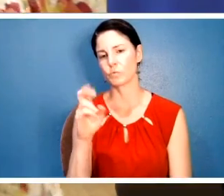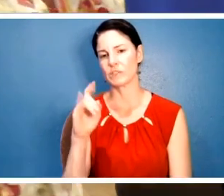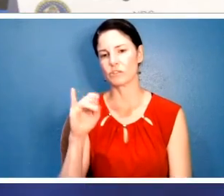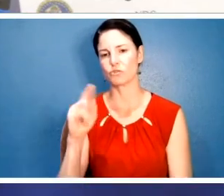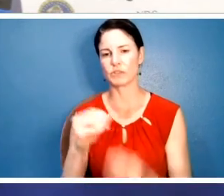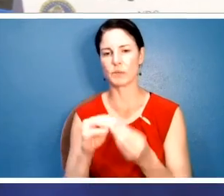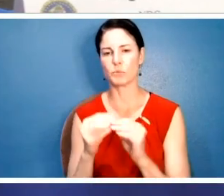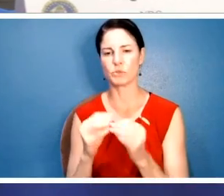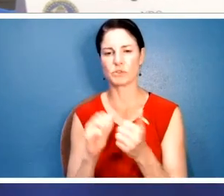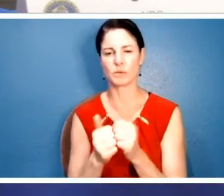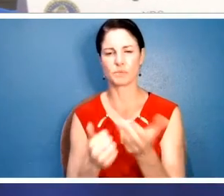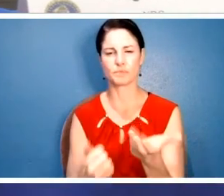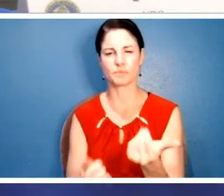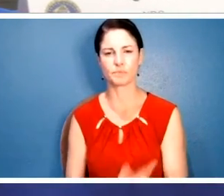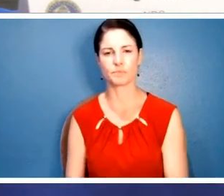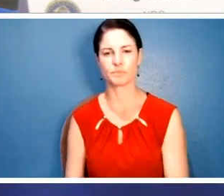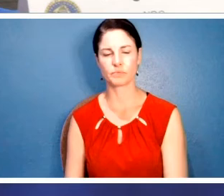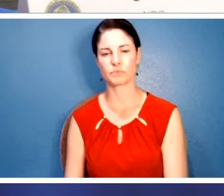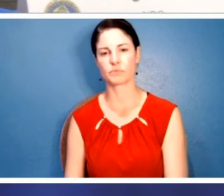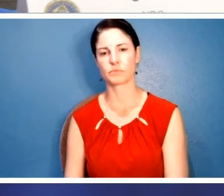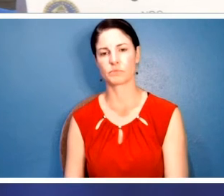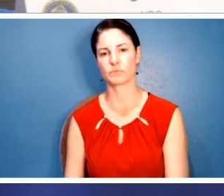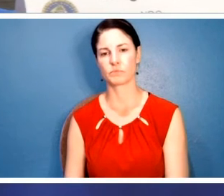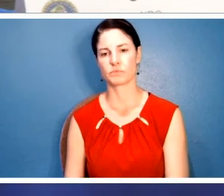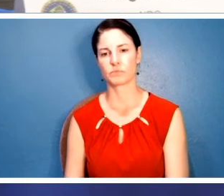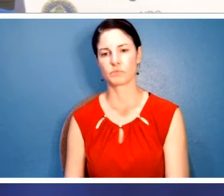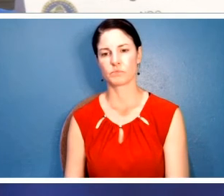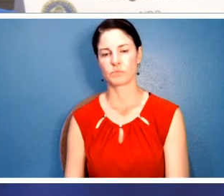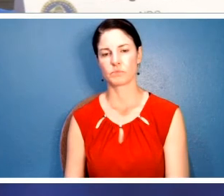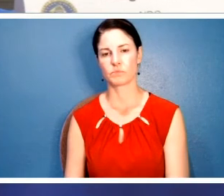Yes, I just just gave a talk about this and folsom last this last week.